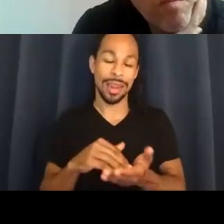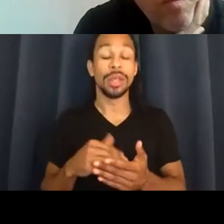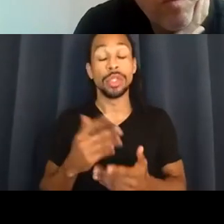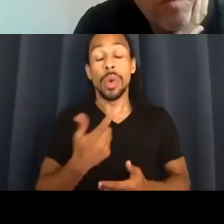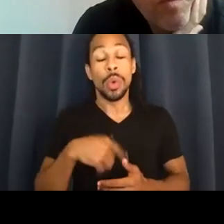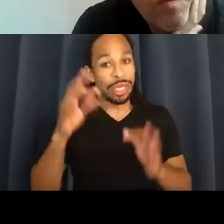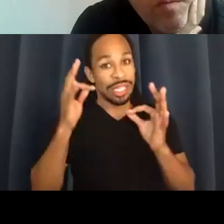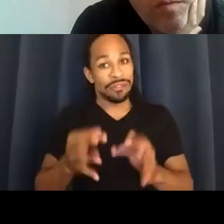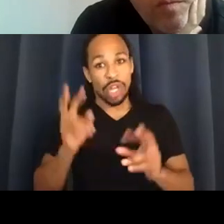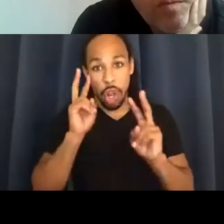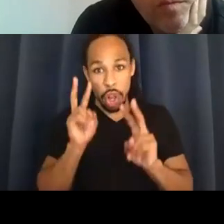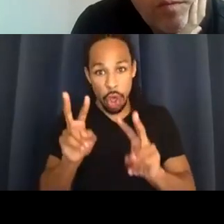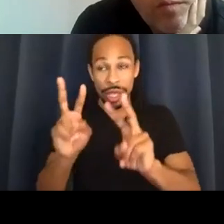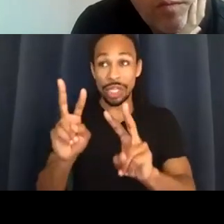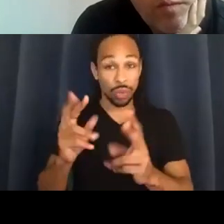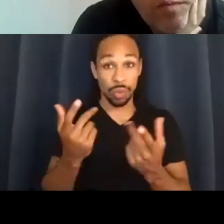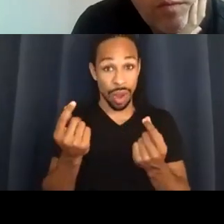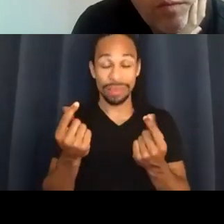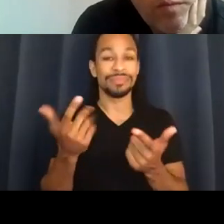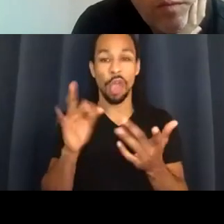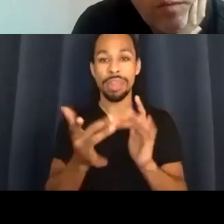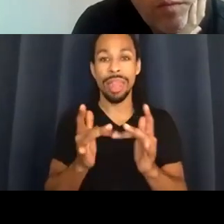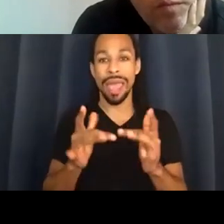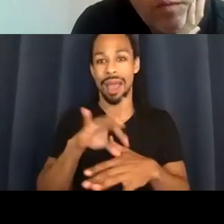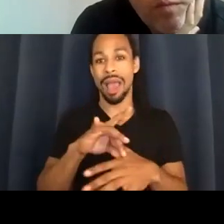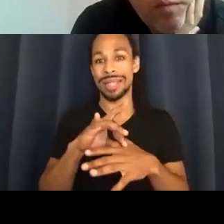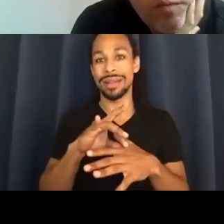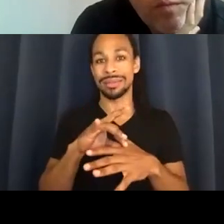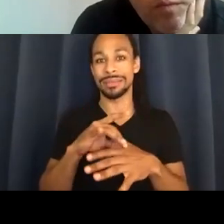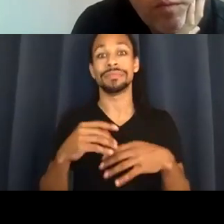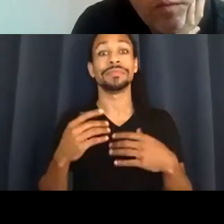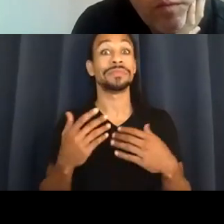content and I know we will talk more about that. I have been working